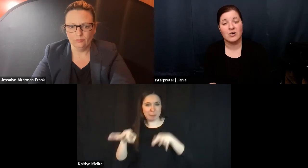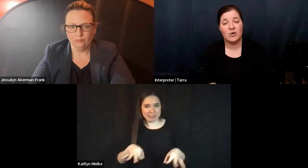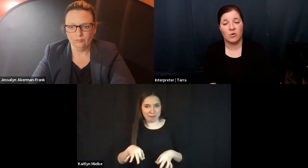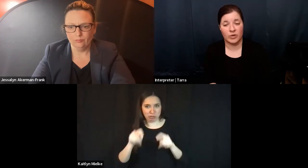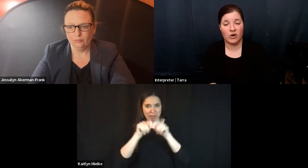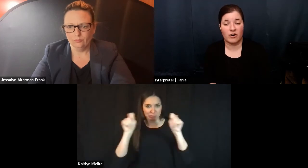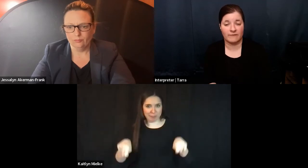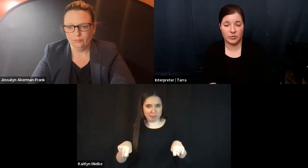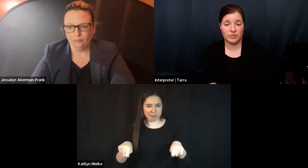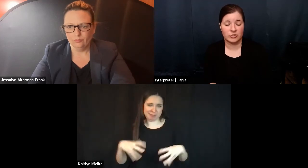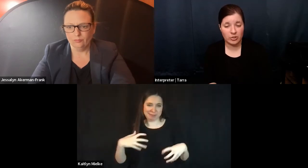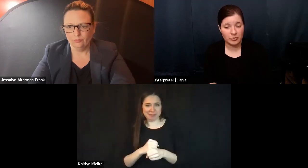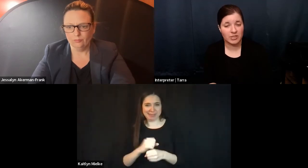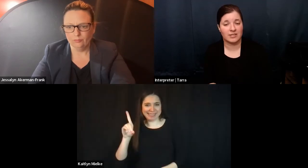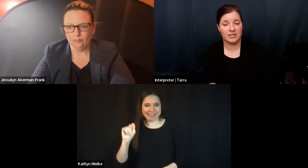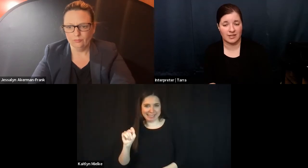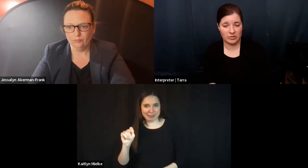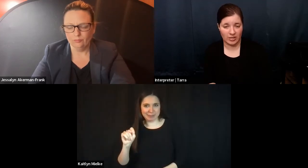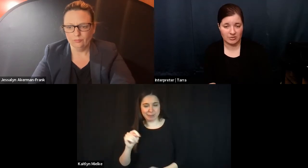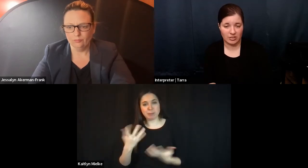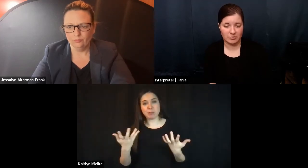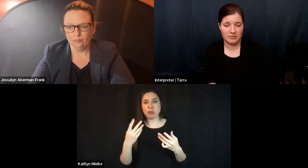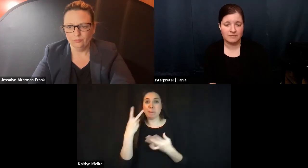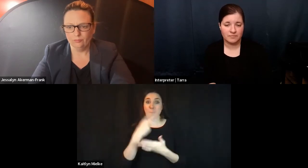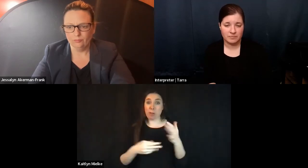that transcript.